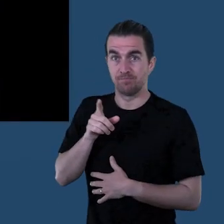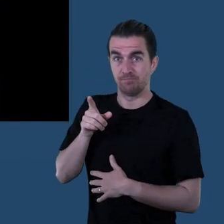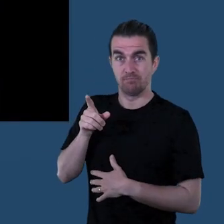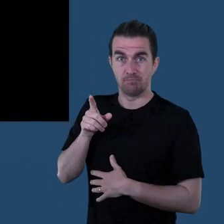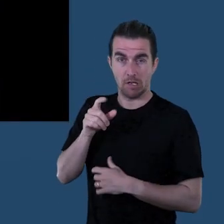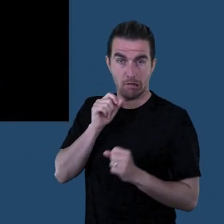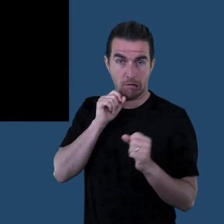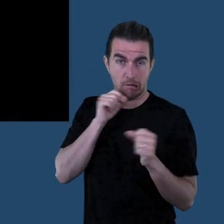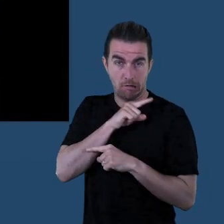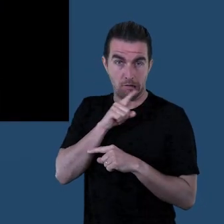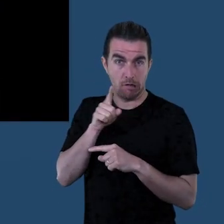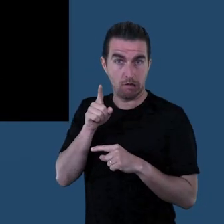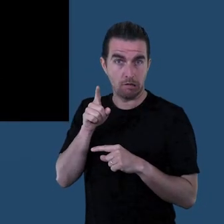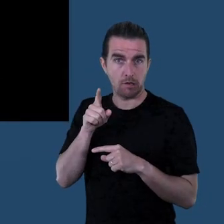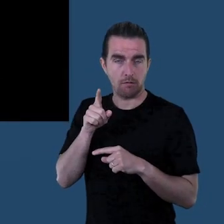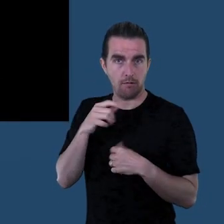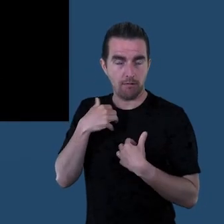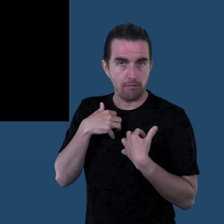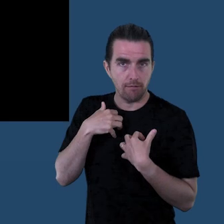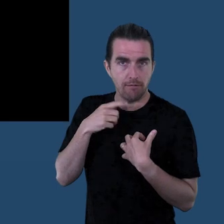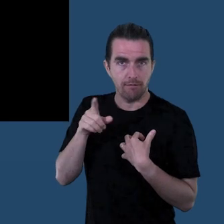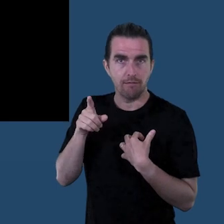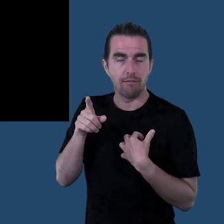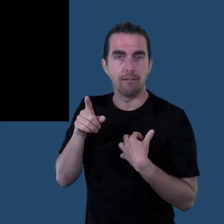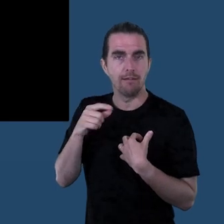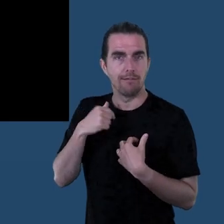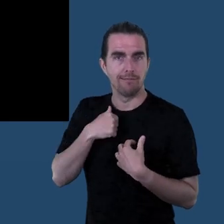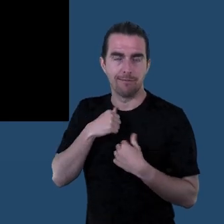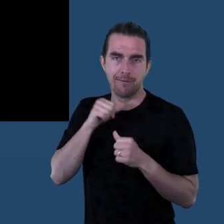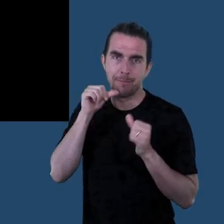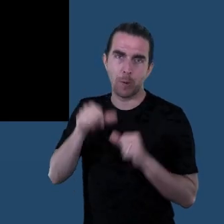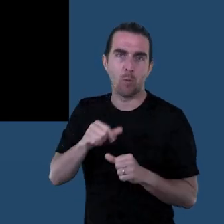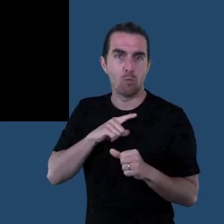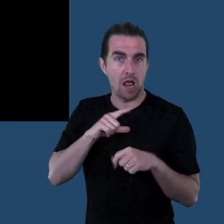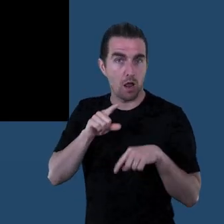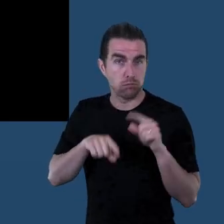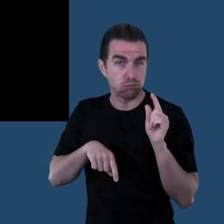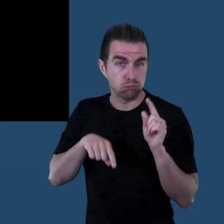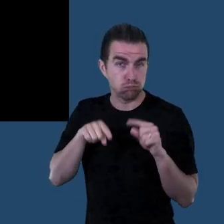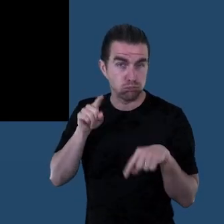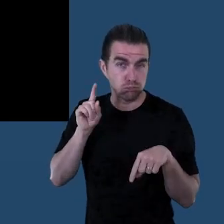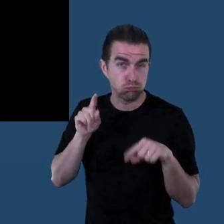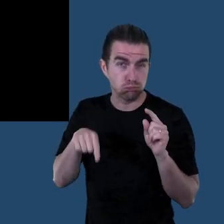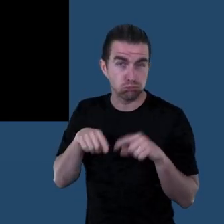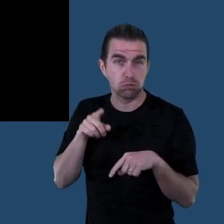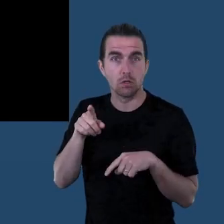Yeah, so they were really unusual. And I think that's part of the reason why I like them so much, is that they are just so varied.